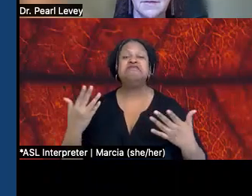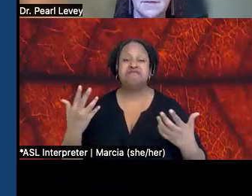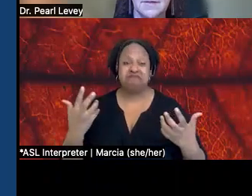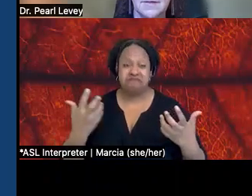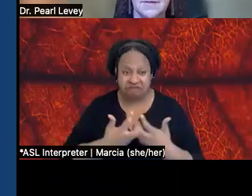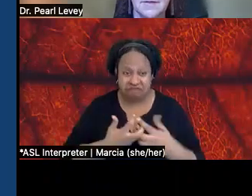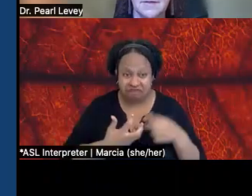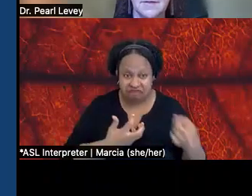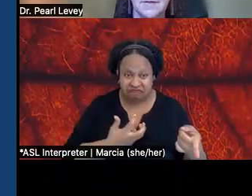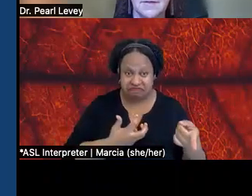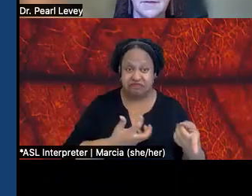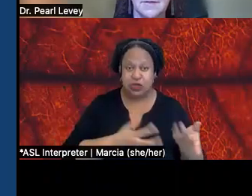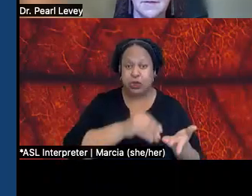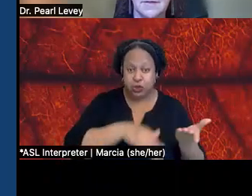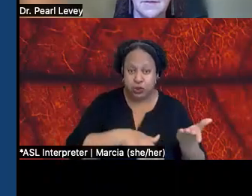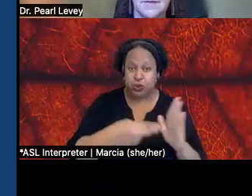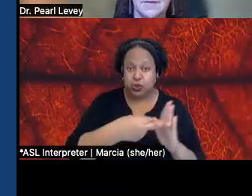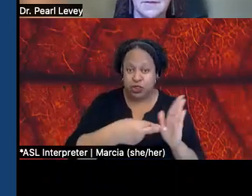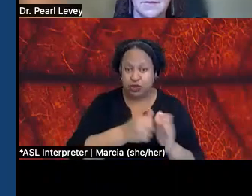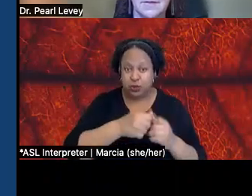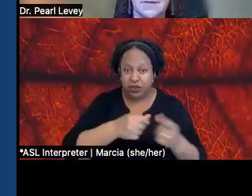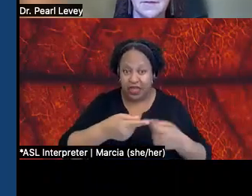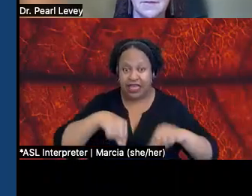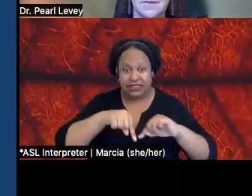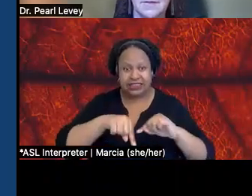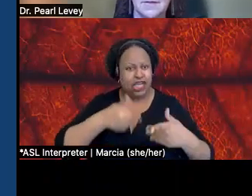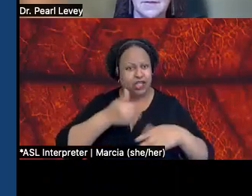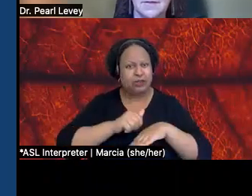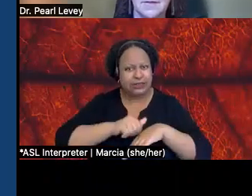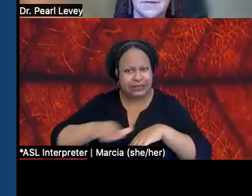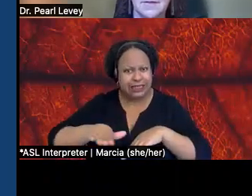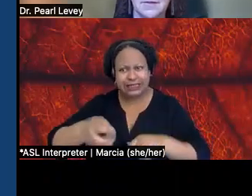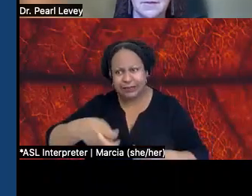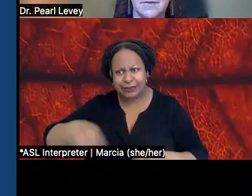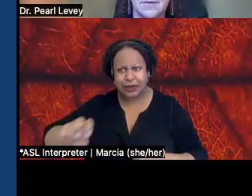We want to, we don't want to send them to different places to get their needs met.